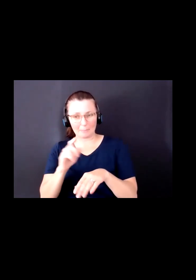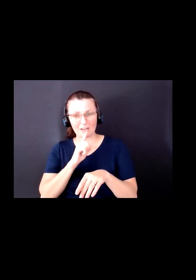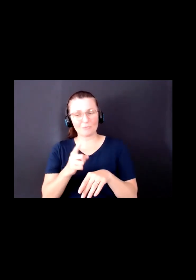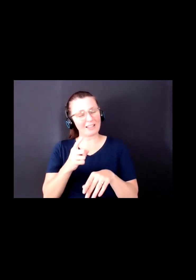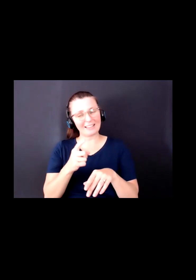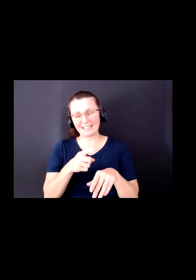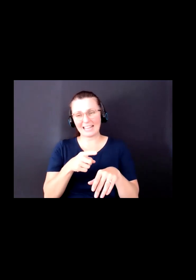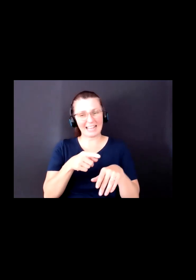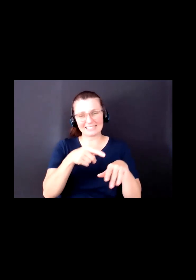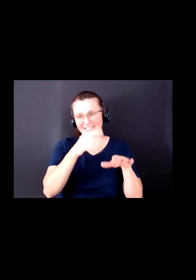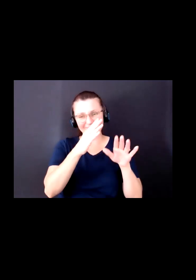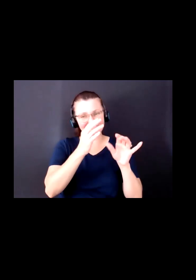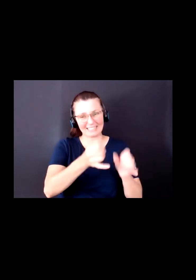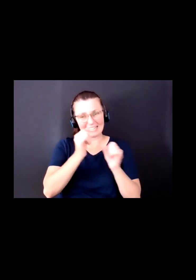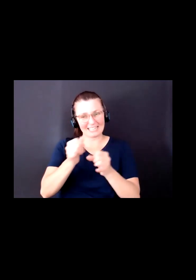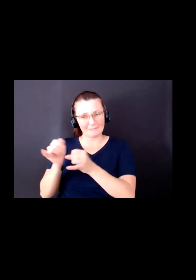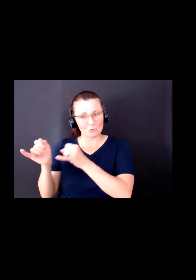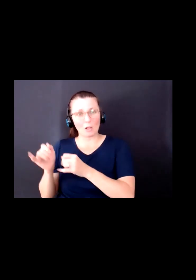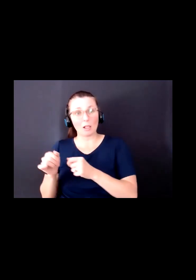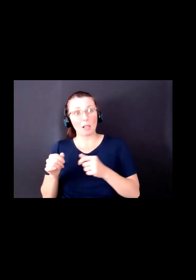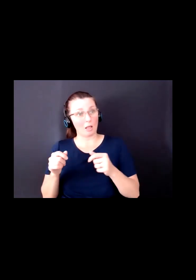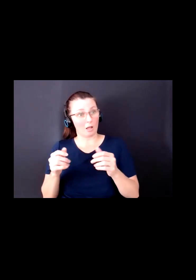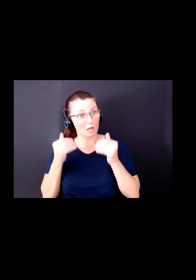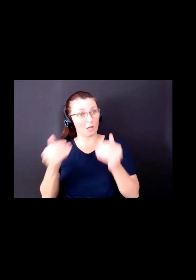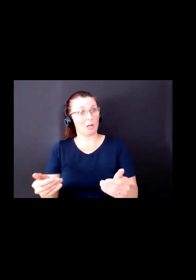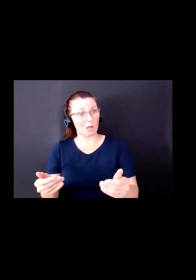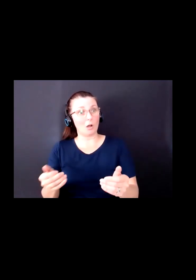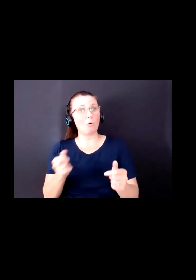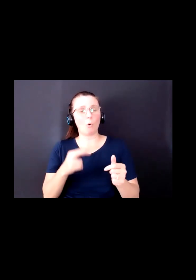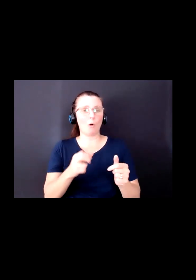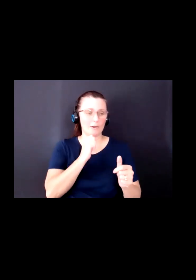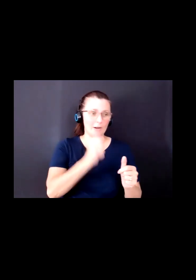not that we didn't do it last time, we're not doing it this time. We're